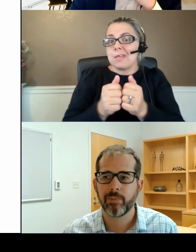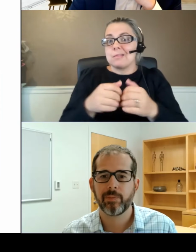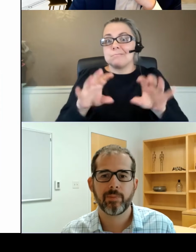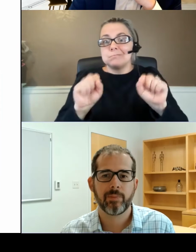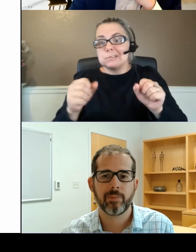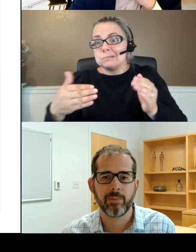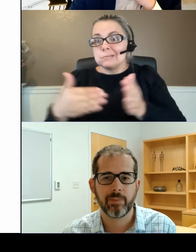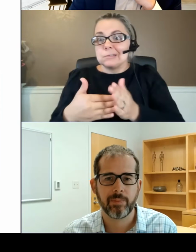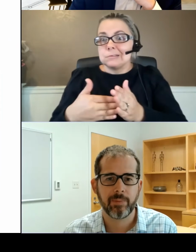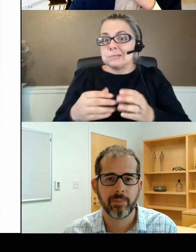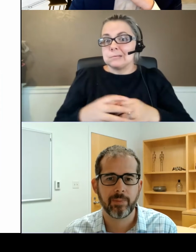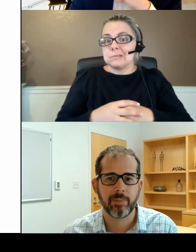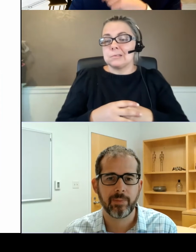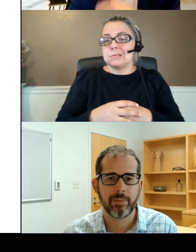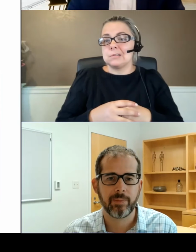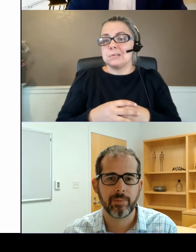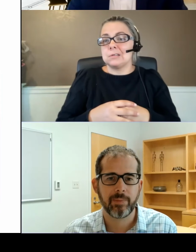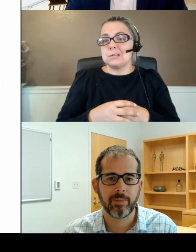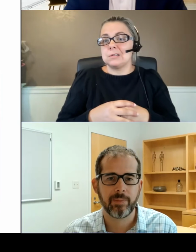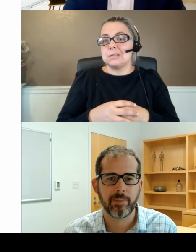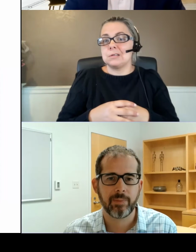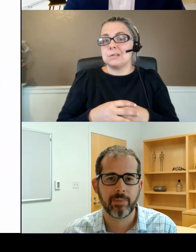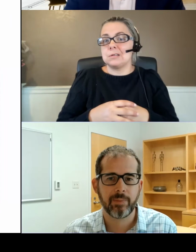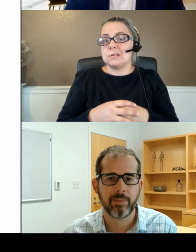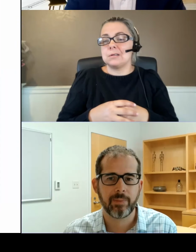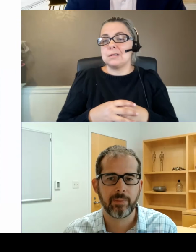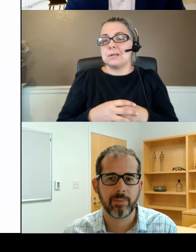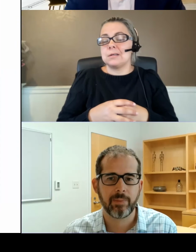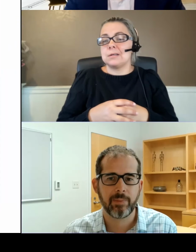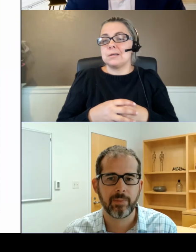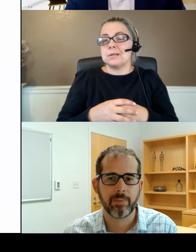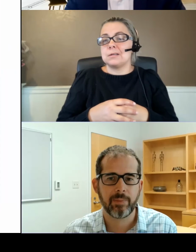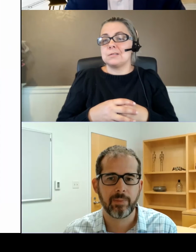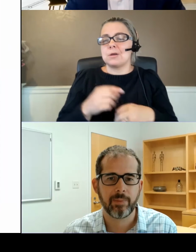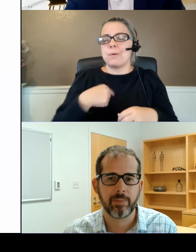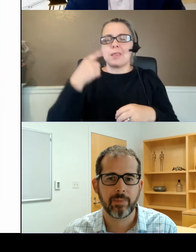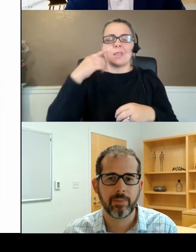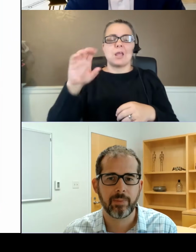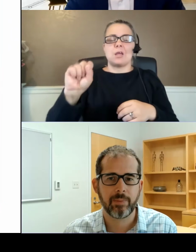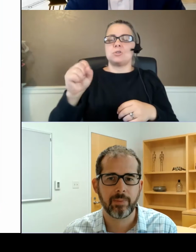[Corbb]: You know, I think and I think it was Sheri who said this yesterday, you don't want